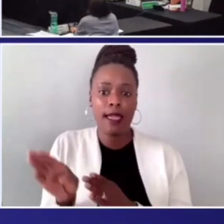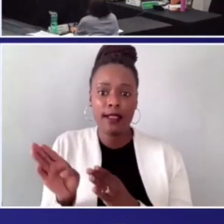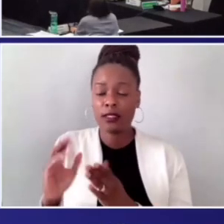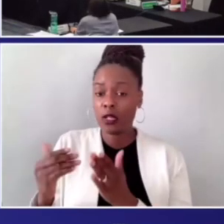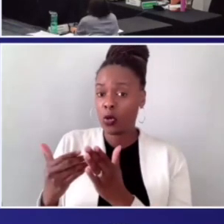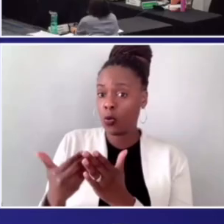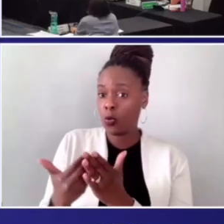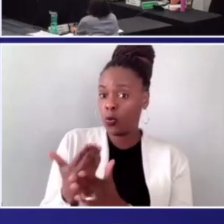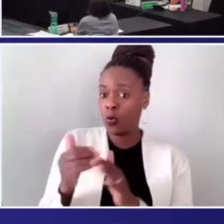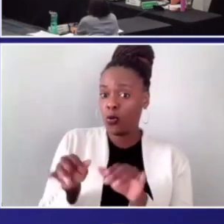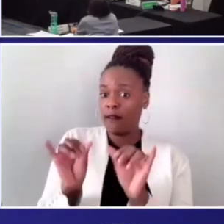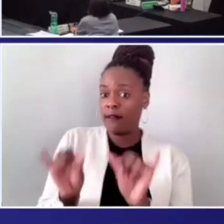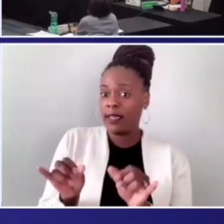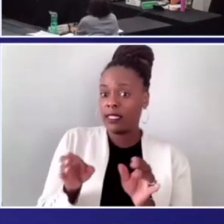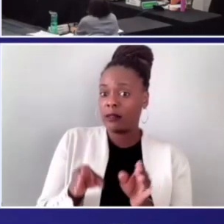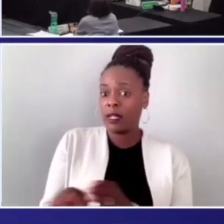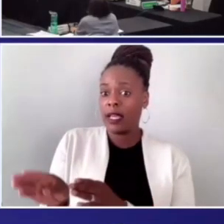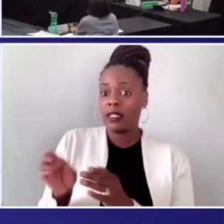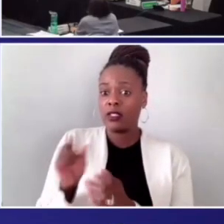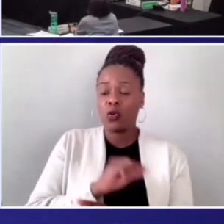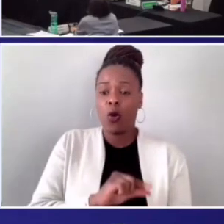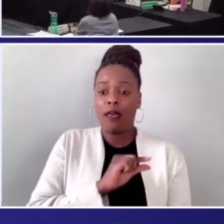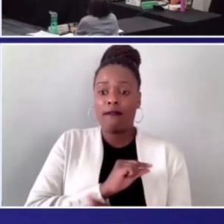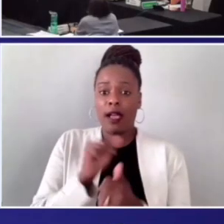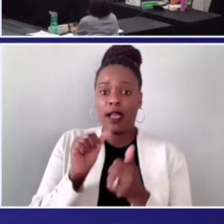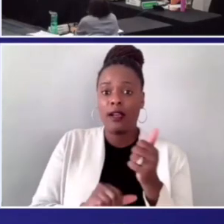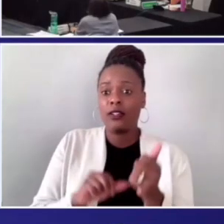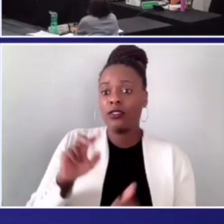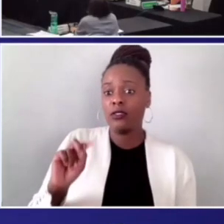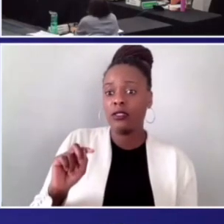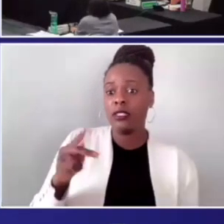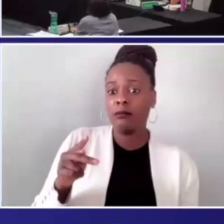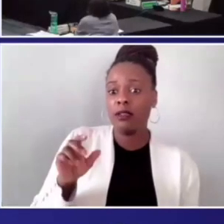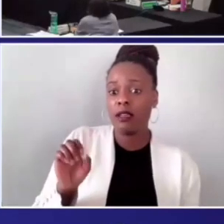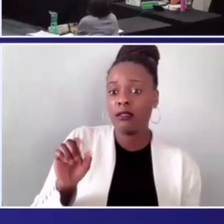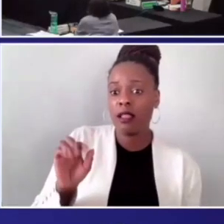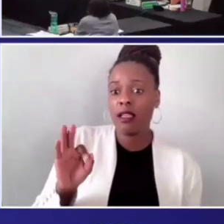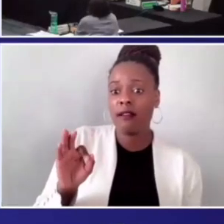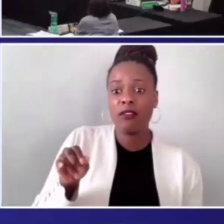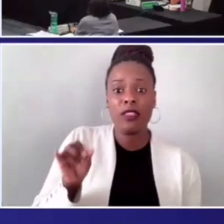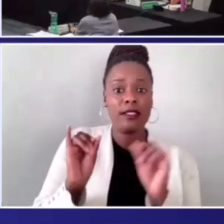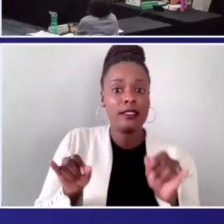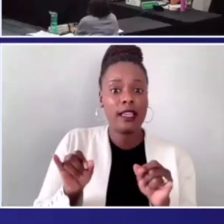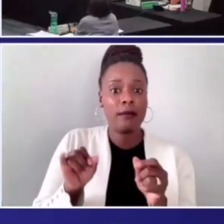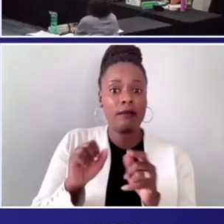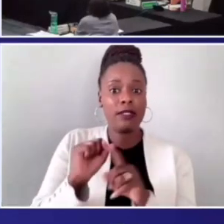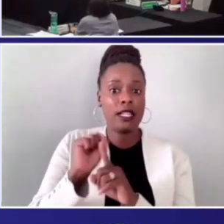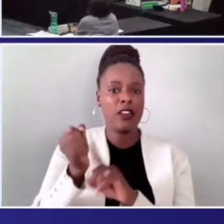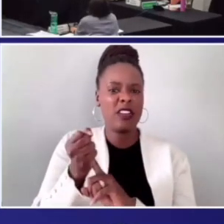qualify under TEPSLF for, again, the same exact scenarios where --? We're just going to take that back. Okay.